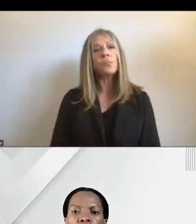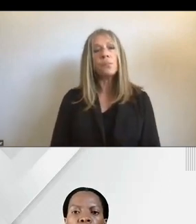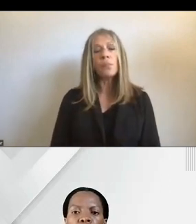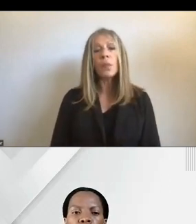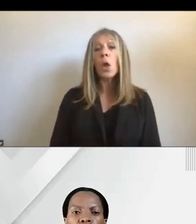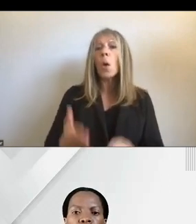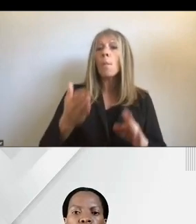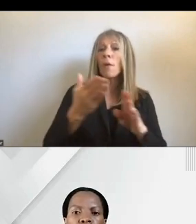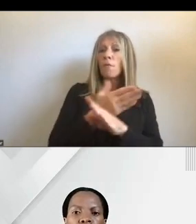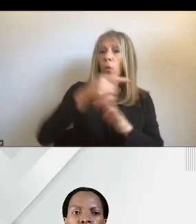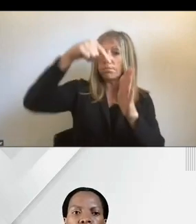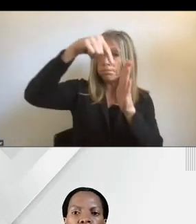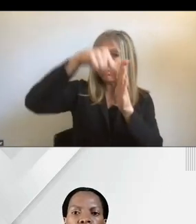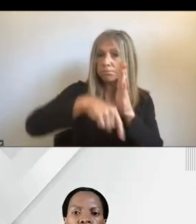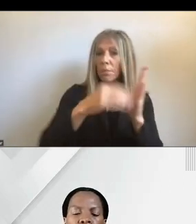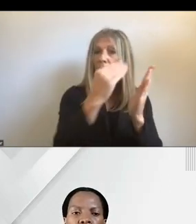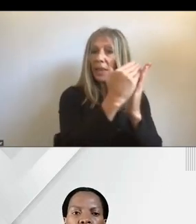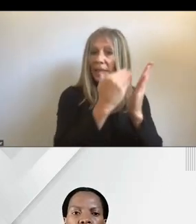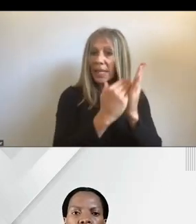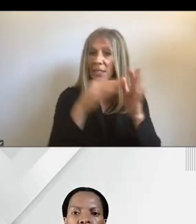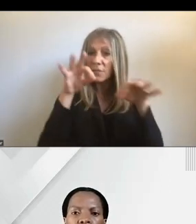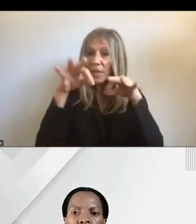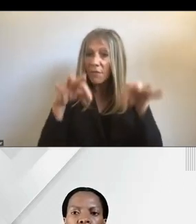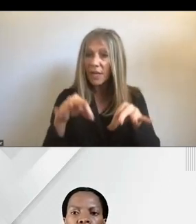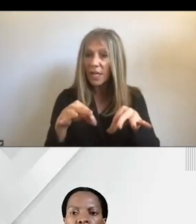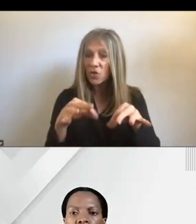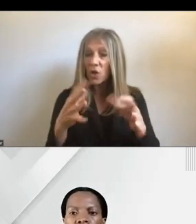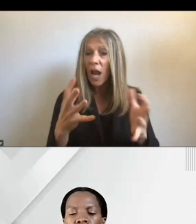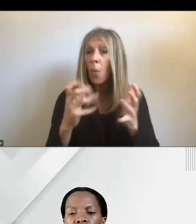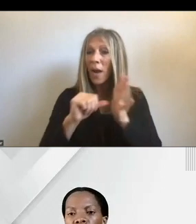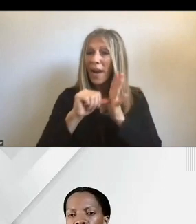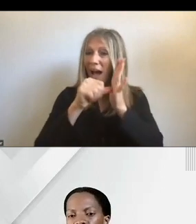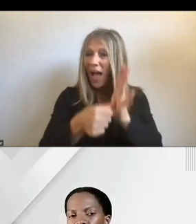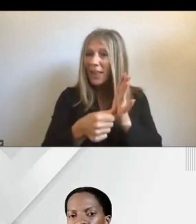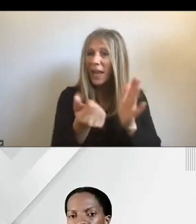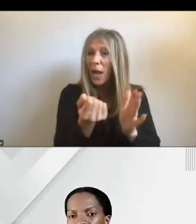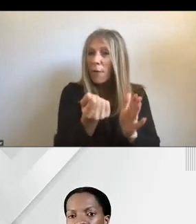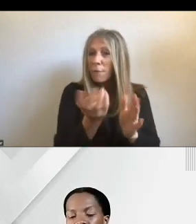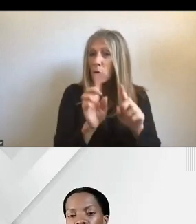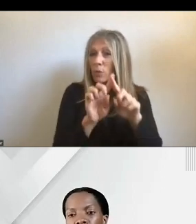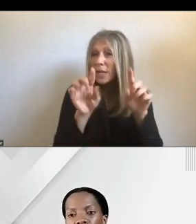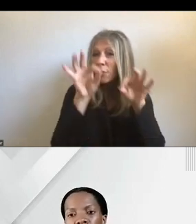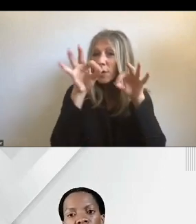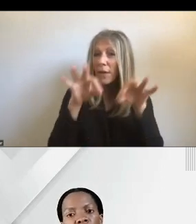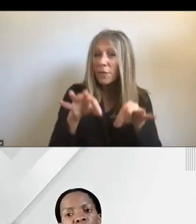Before we go into the list of definitions, I want to highlight a few definition edits